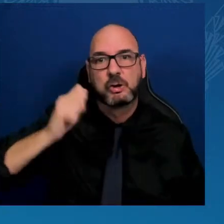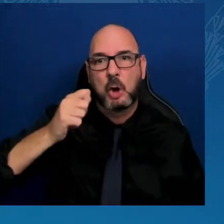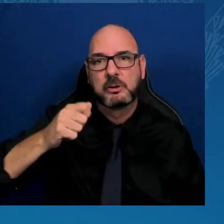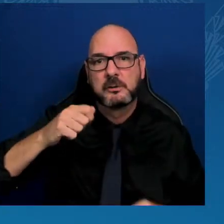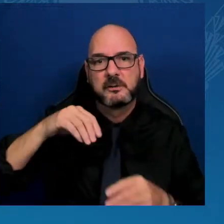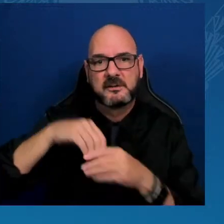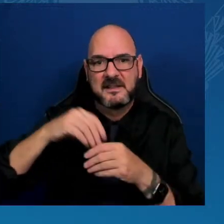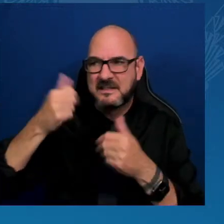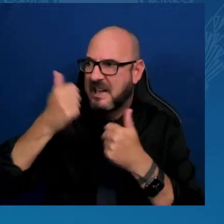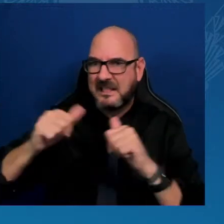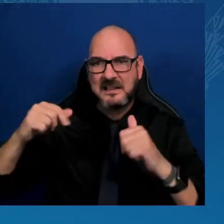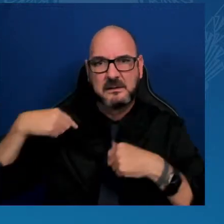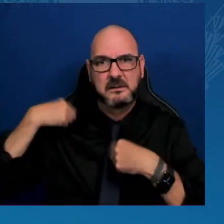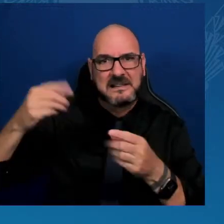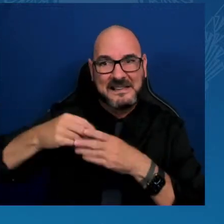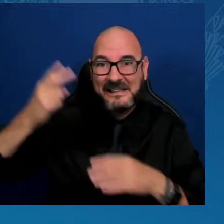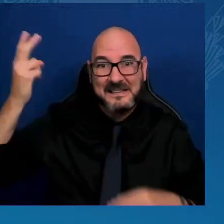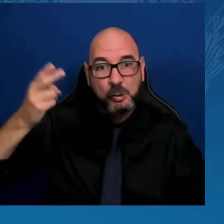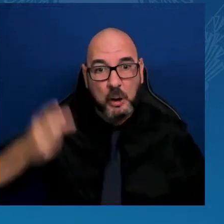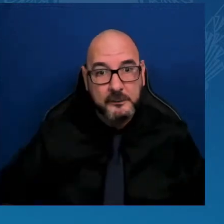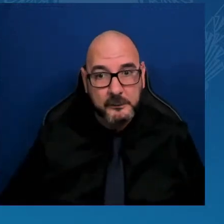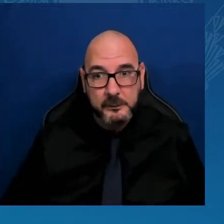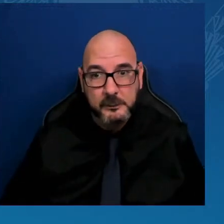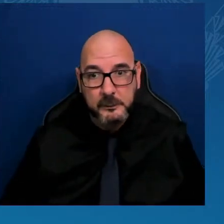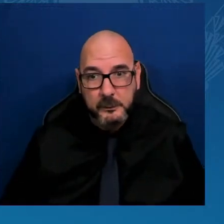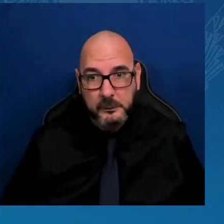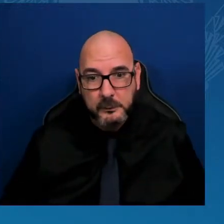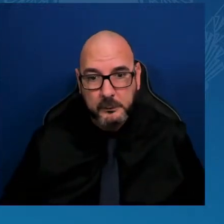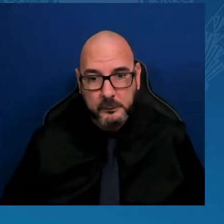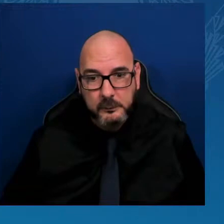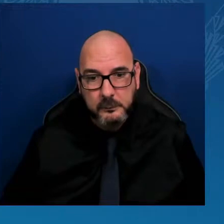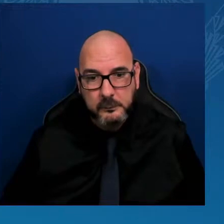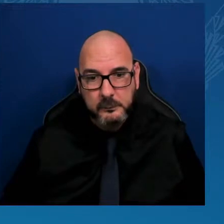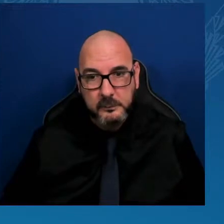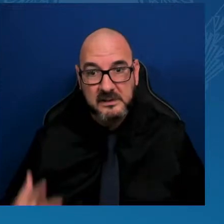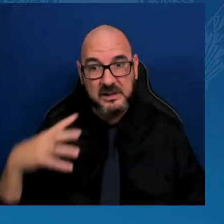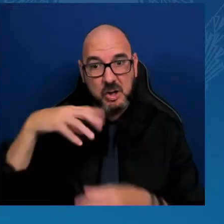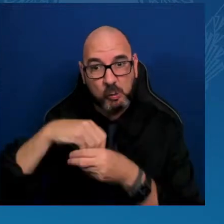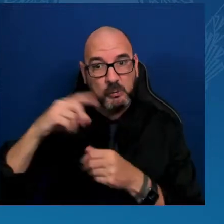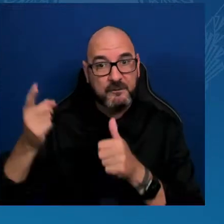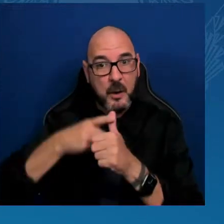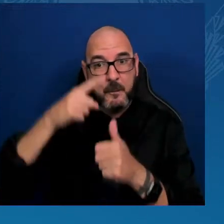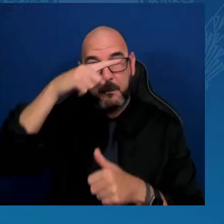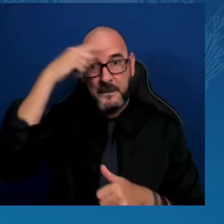including the first Black woman ever to sit on the highest court in our land: